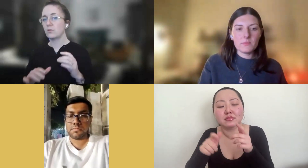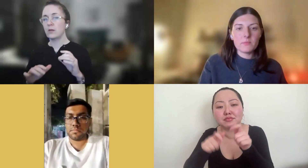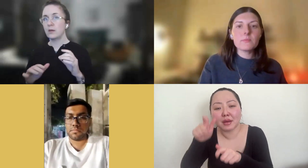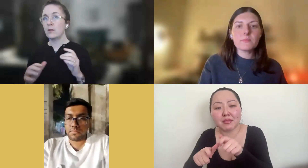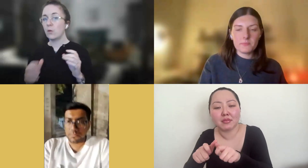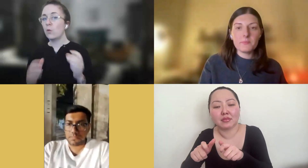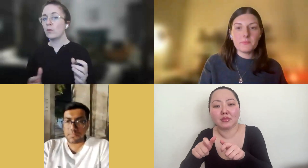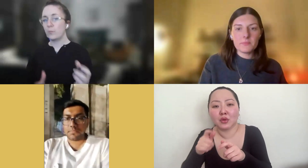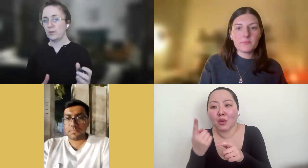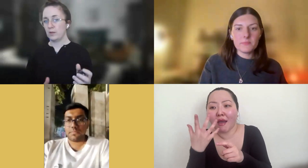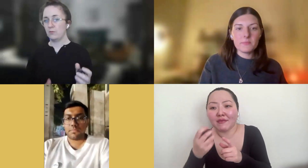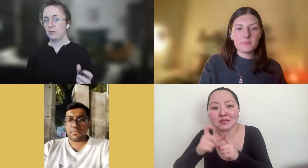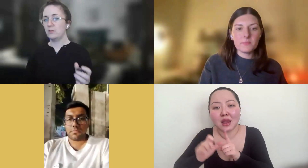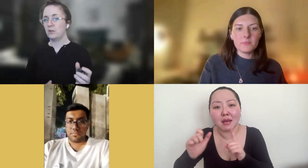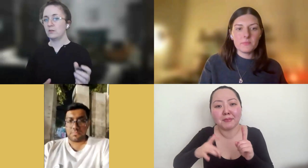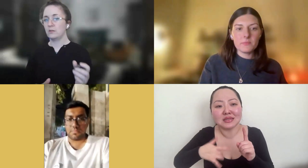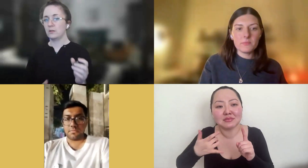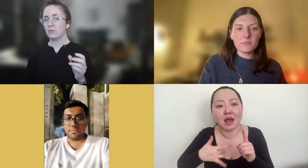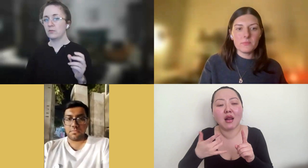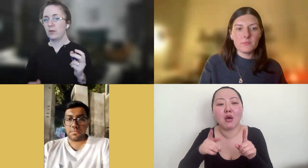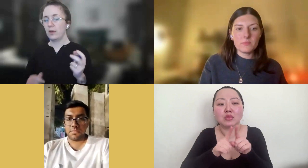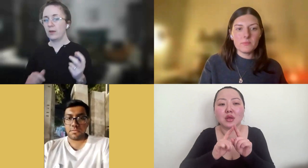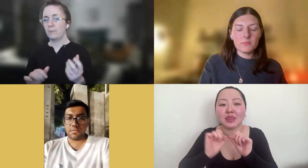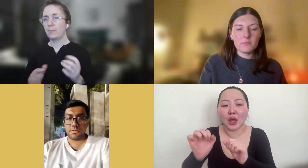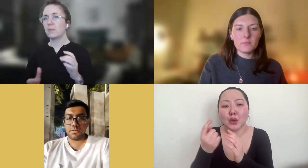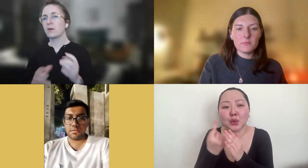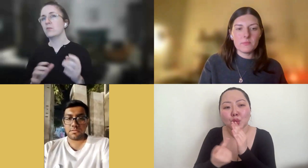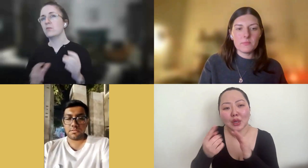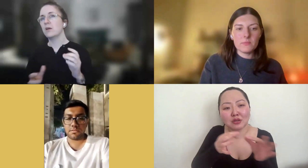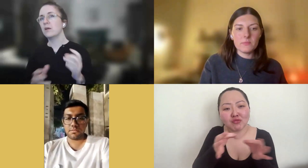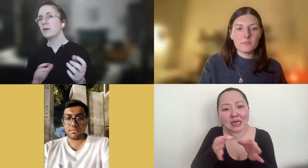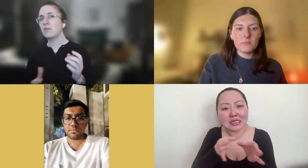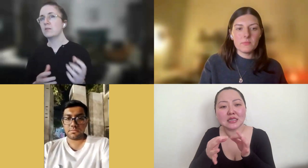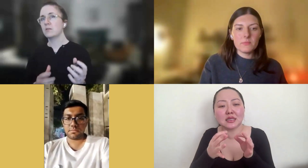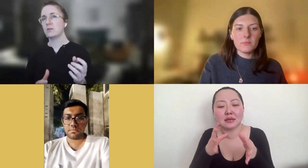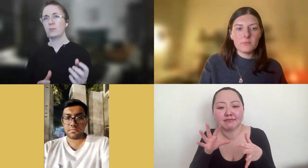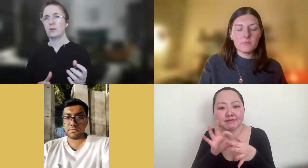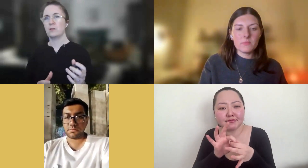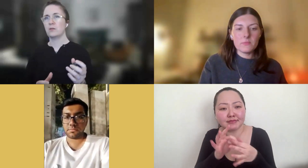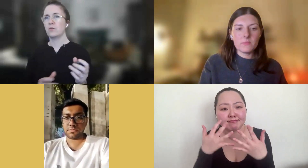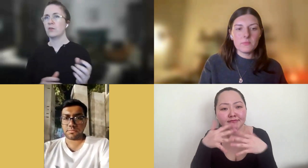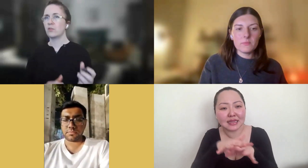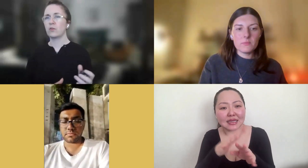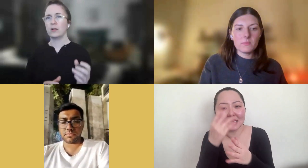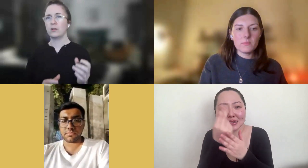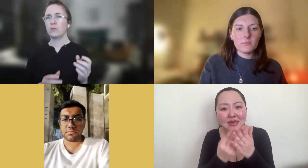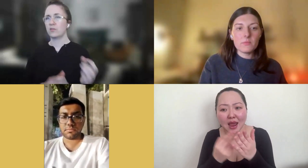that have always been there, really, due to narrative that is have been historically or